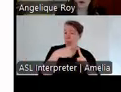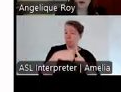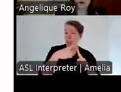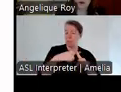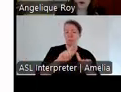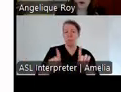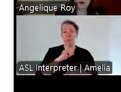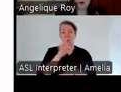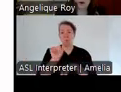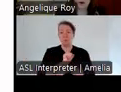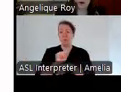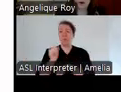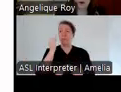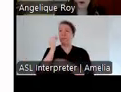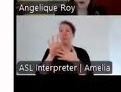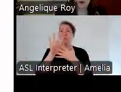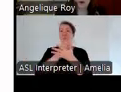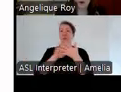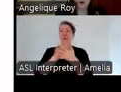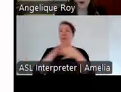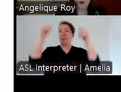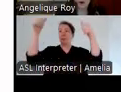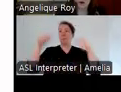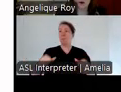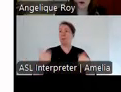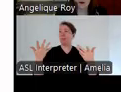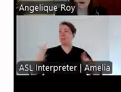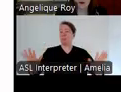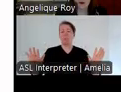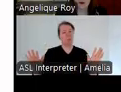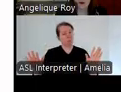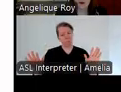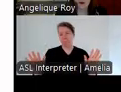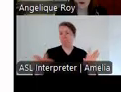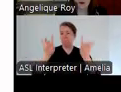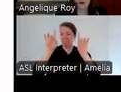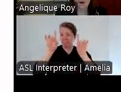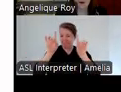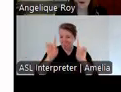a vague, generalized concept of accessibility, will result in more meaningful changes.